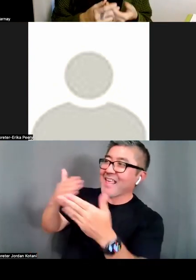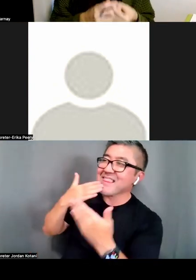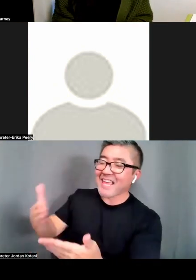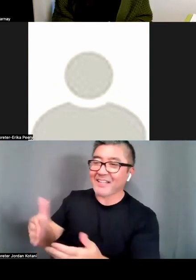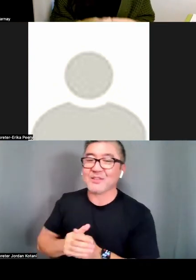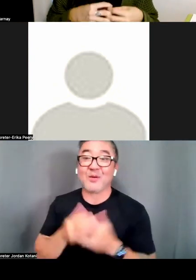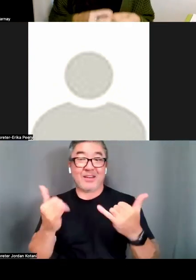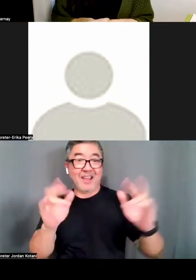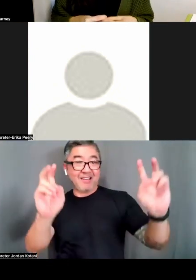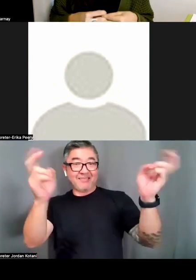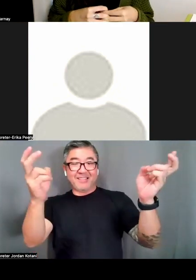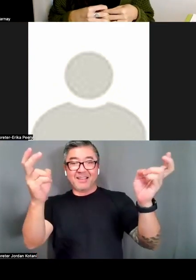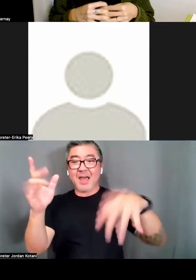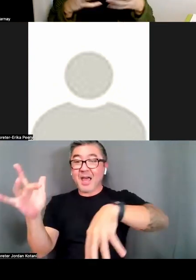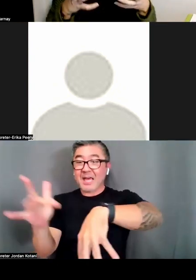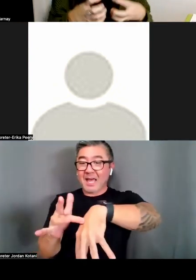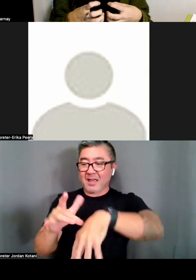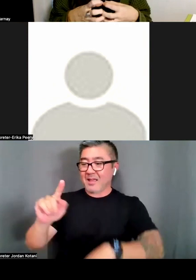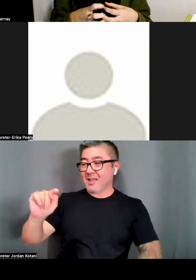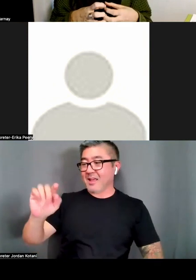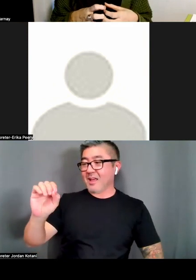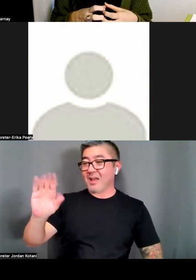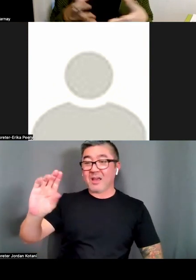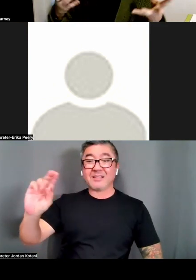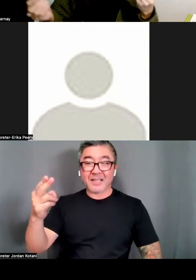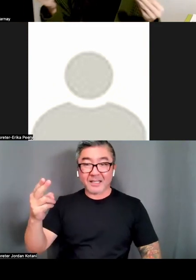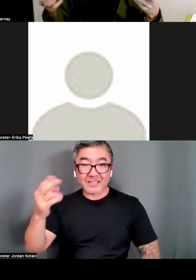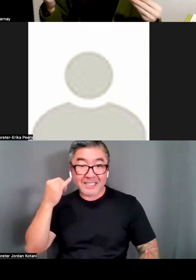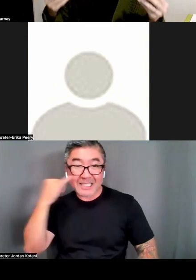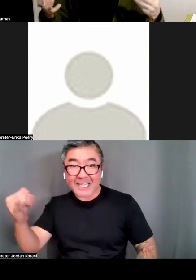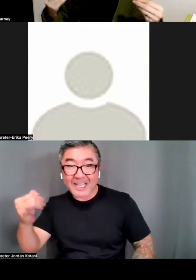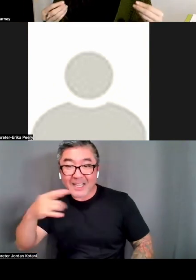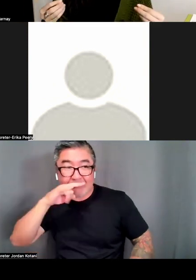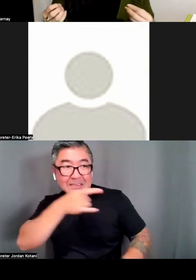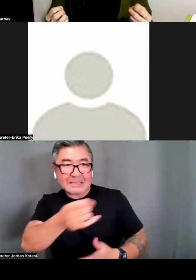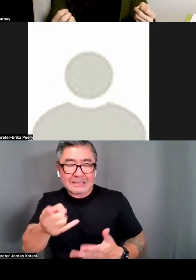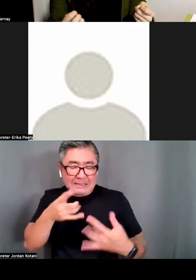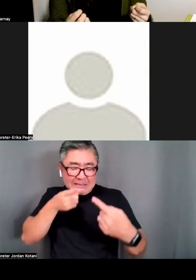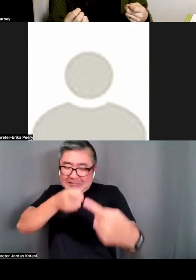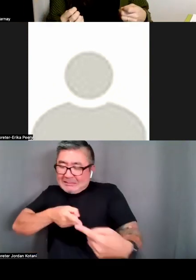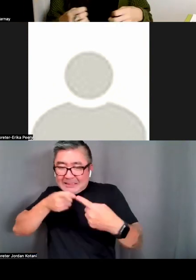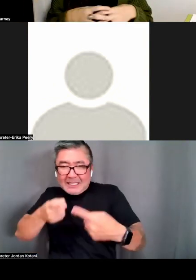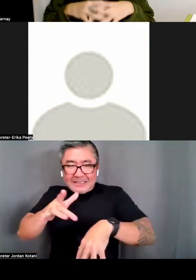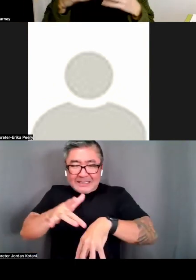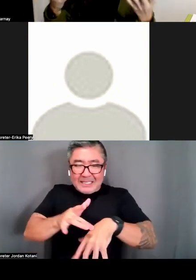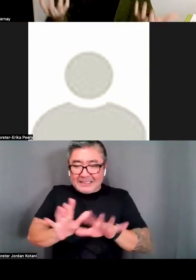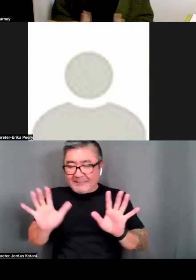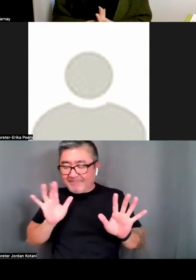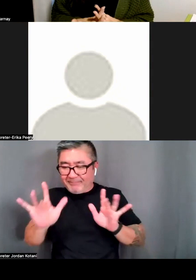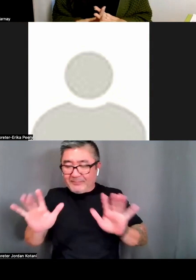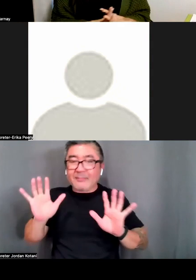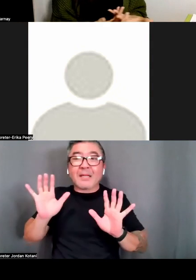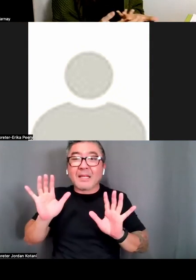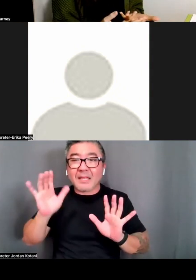struggle with touch, processing touch, tactile sense, wide variety of textures